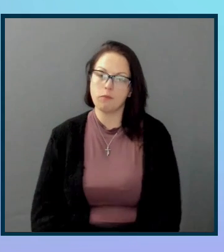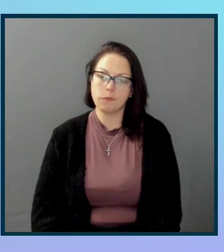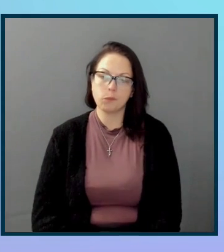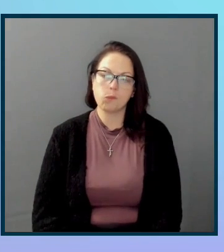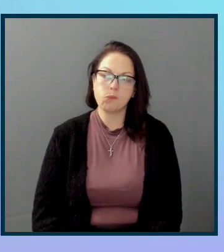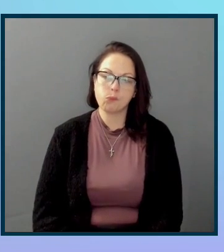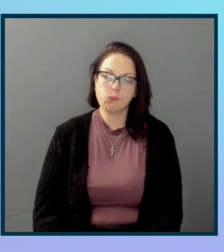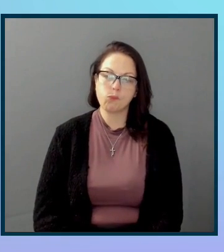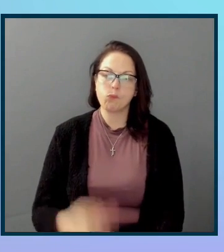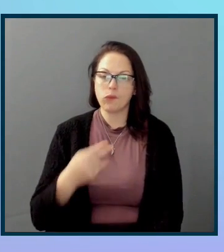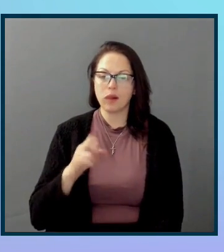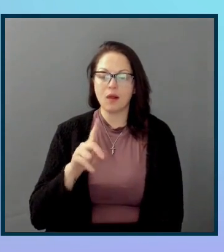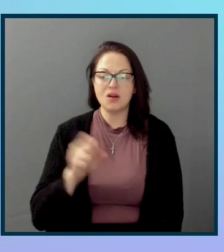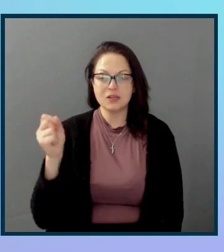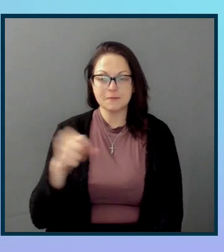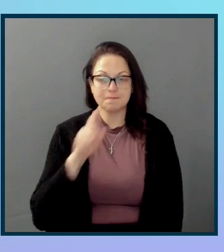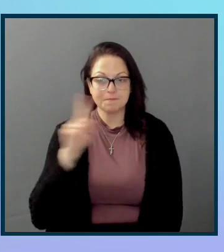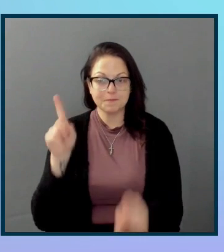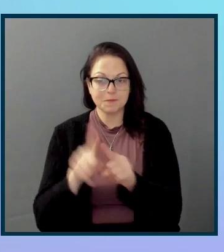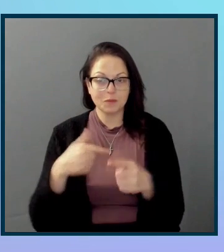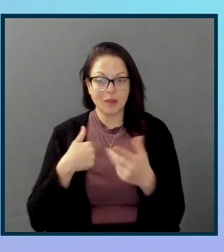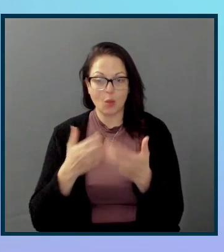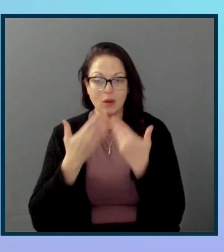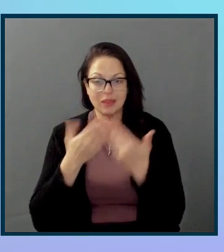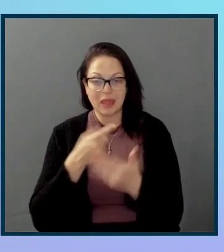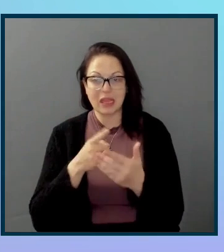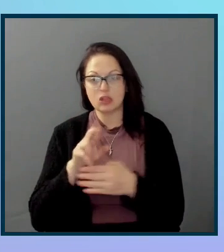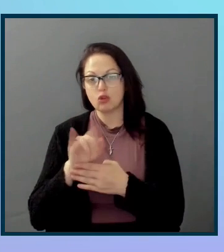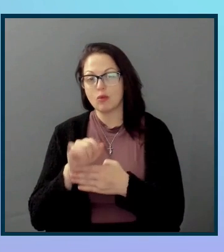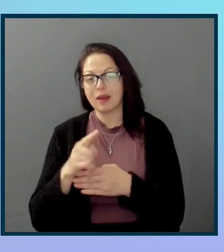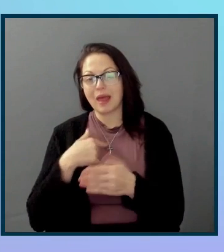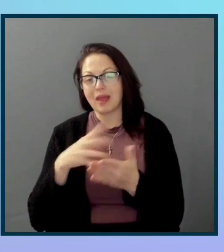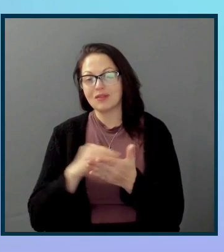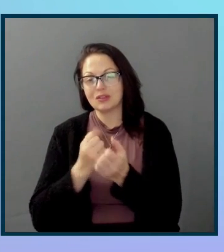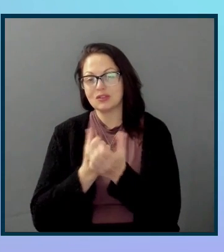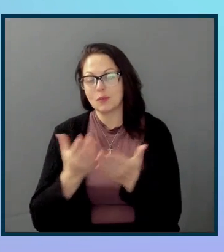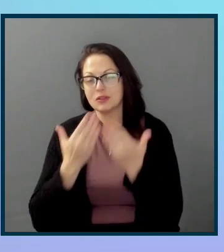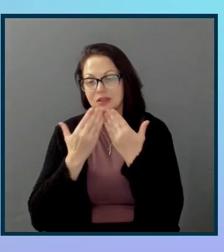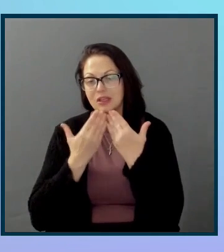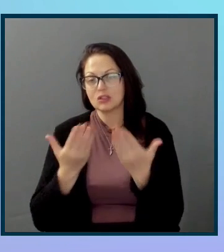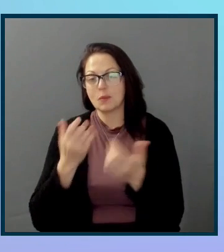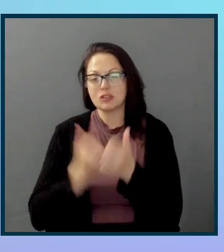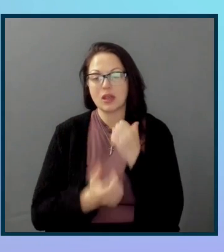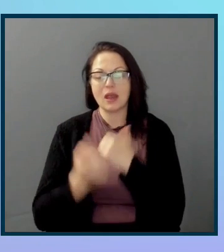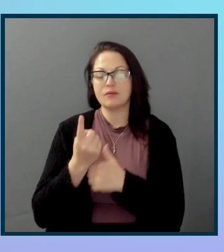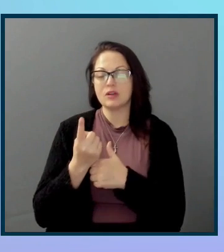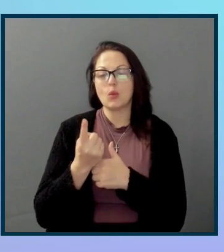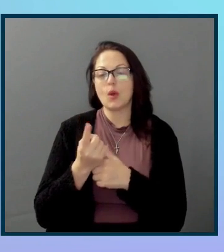It does. All right, I wanna thank you, Rain. I've learned so much. Thank you so much. Thank you to everybody who's attended today.